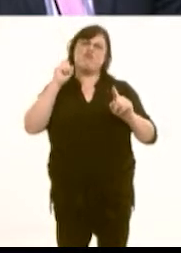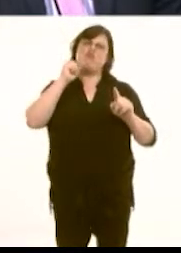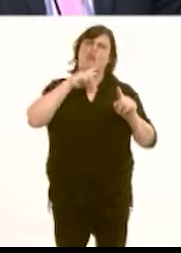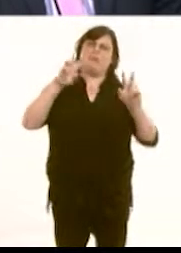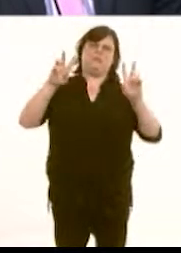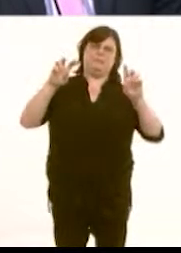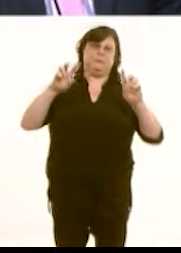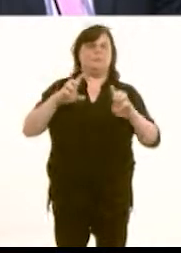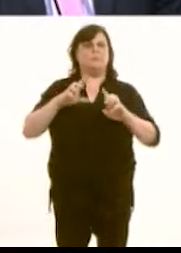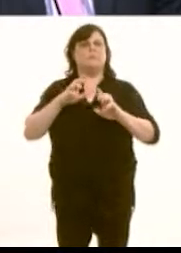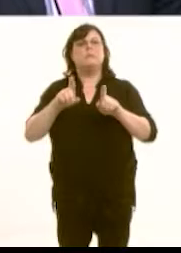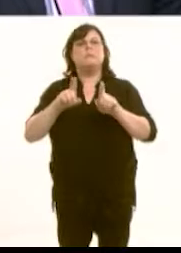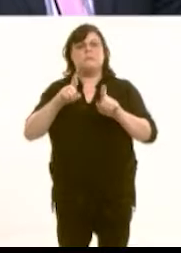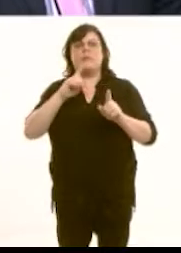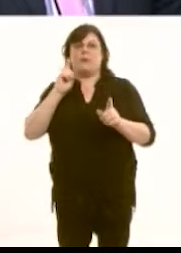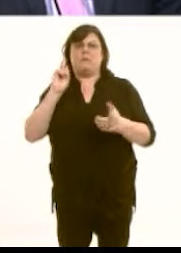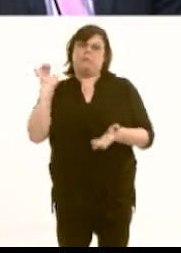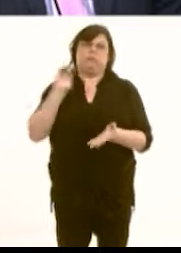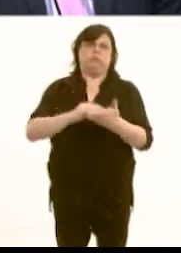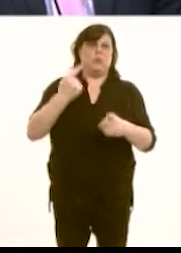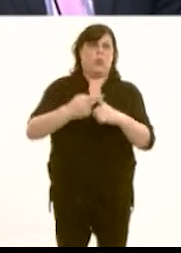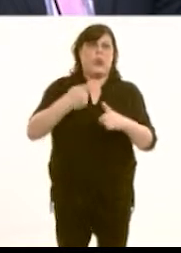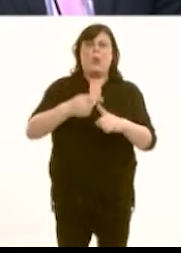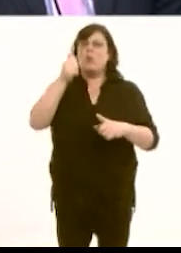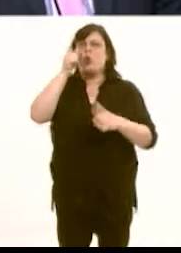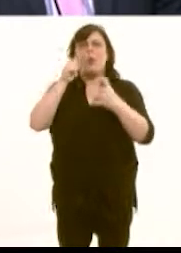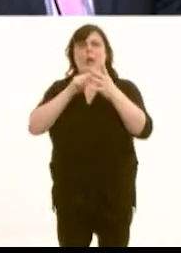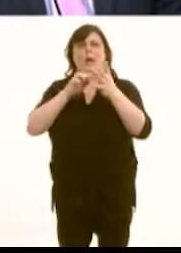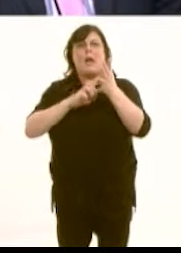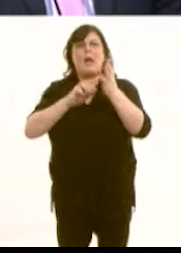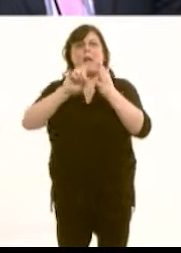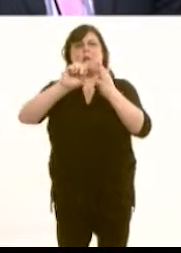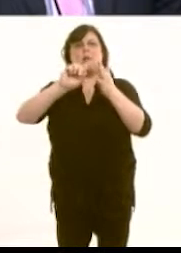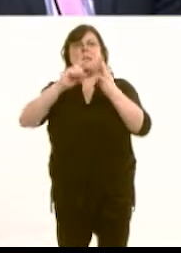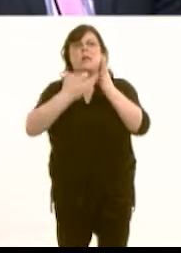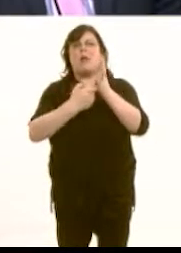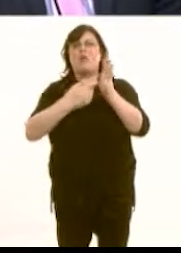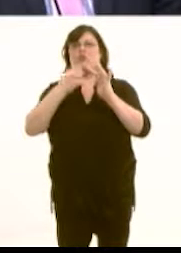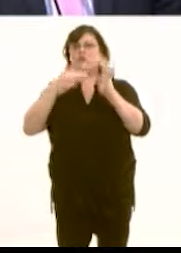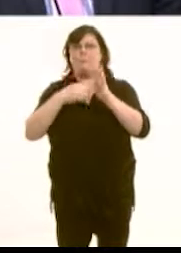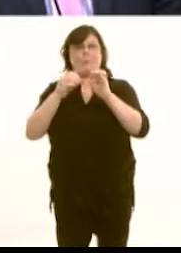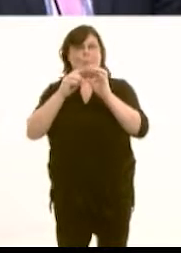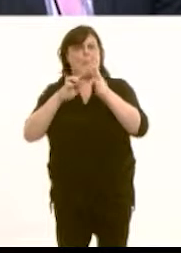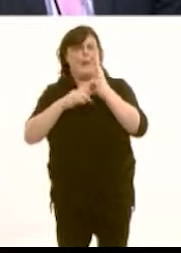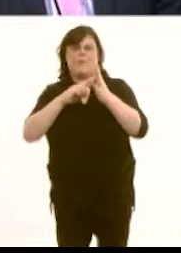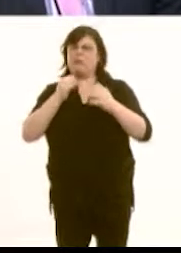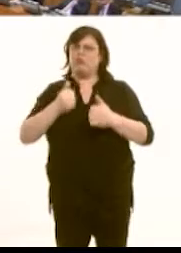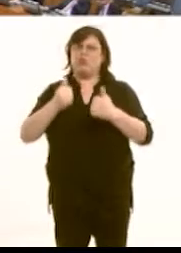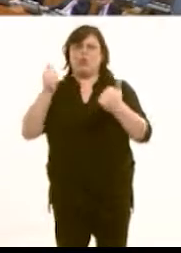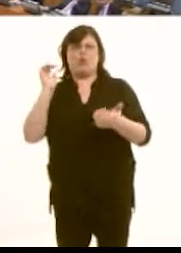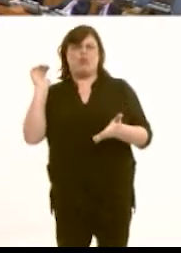that Aneurin Bevan has very good and improving figures in terms of ambulance call-out times. Y Llywydd / The Presiding Officer: We now move to questions from the party leaders.